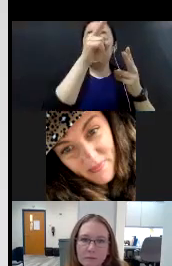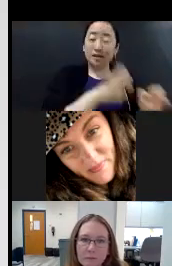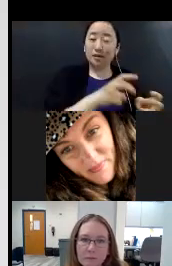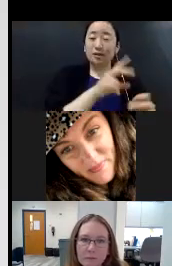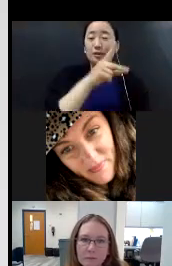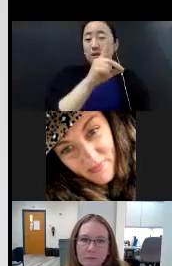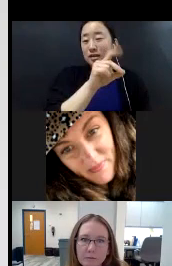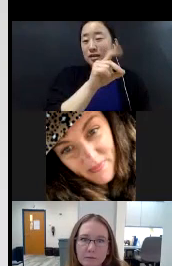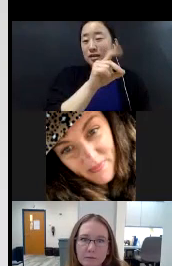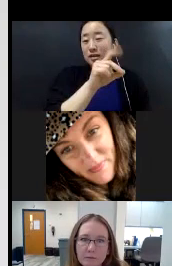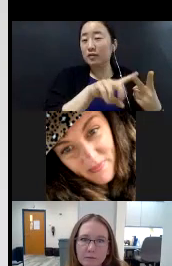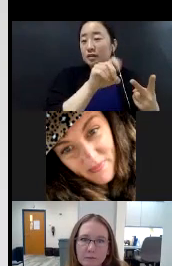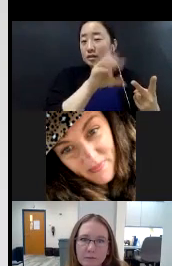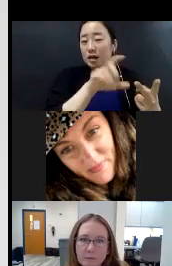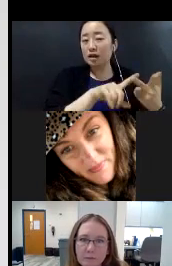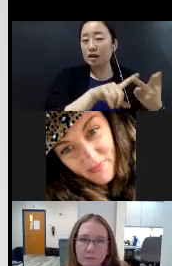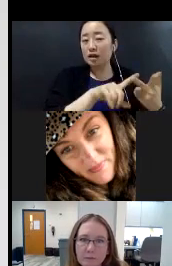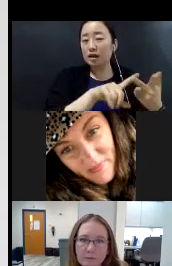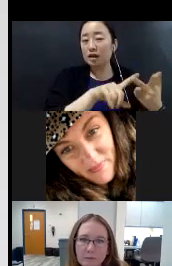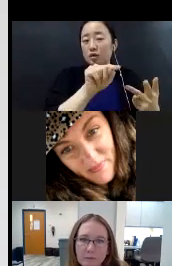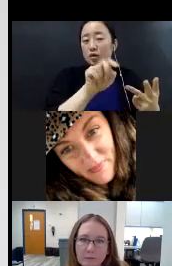ANOTHER NOTEFLOW FILE TO EDIT FOR LATER.